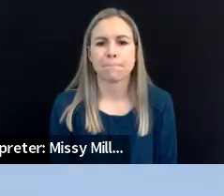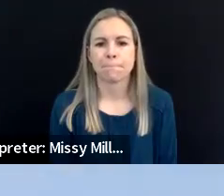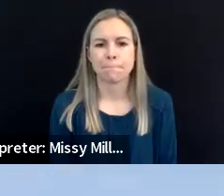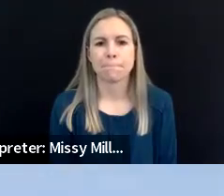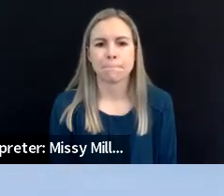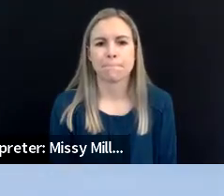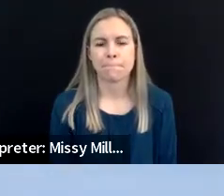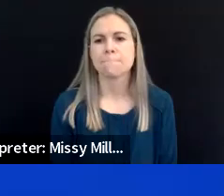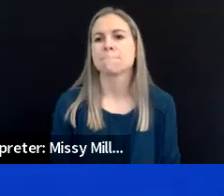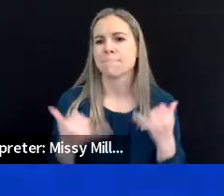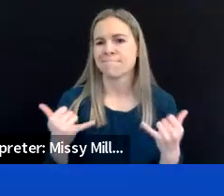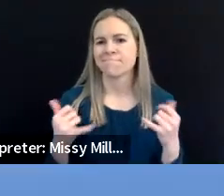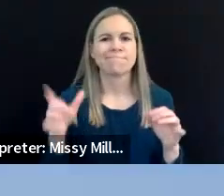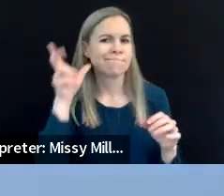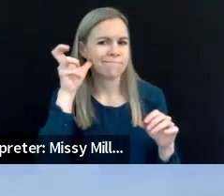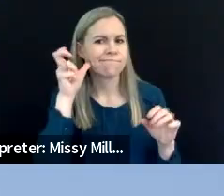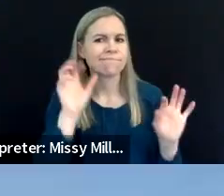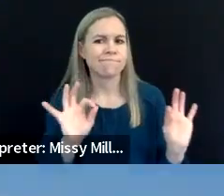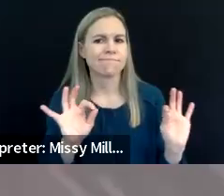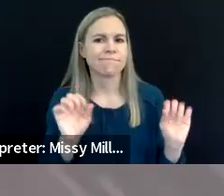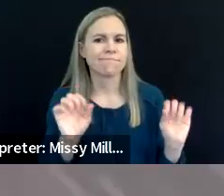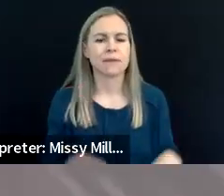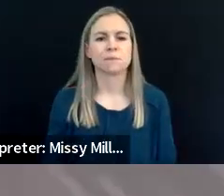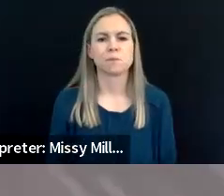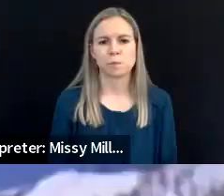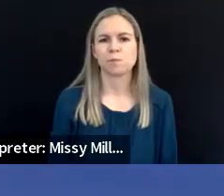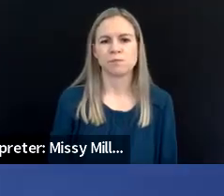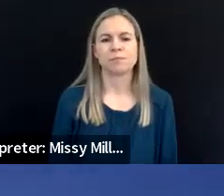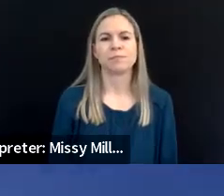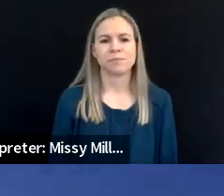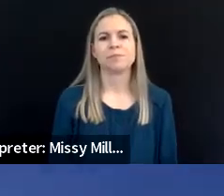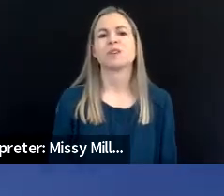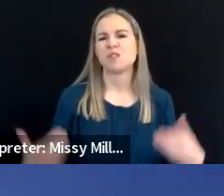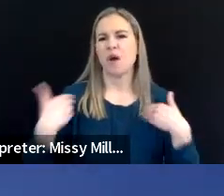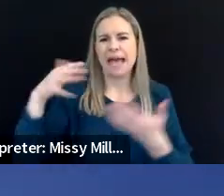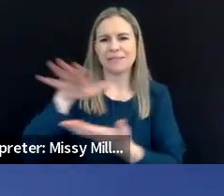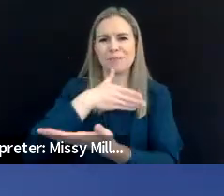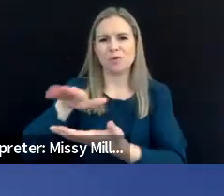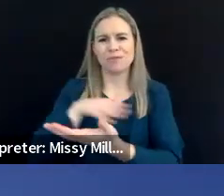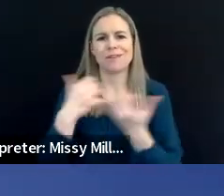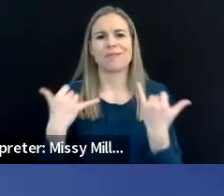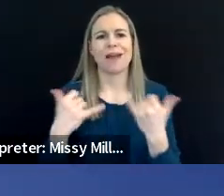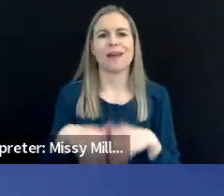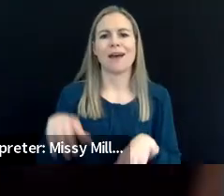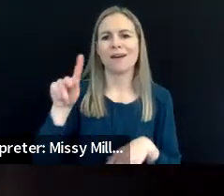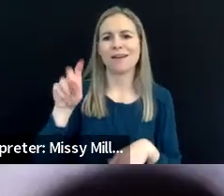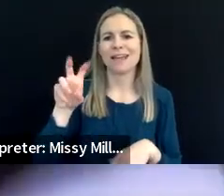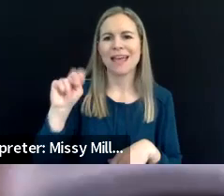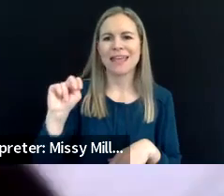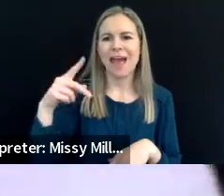How about now? Walt: We can hear the audio. Dr. Dillahunt: Whew, okay. Kevin Pierce, raised on maple syrup, sharp cheddar. Weaned on the hills of Vermont. This guy right here is slaying it. It's cool to have people saying that you're an Olympic hopeful.